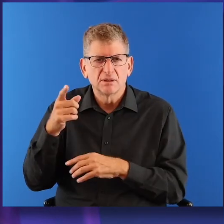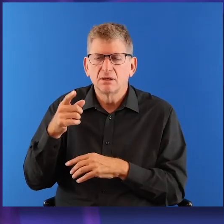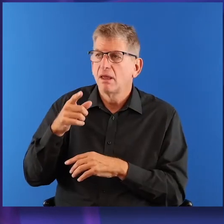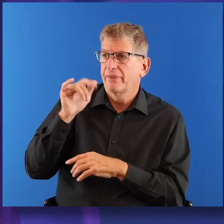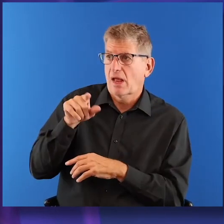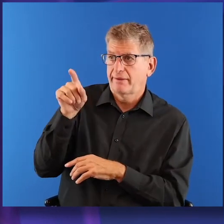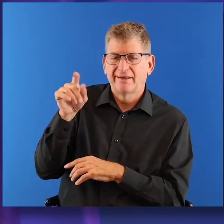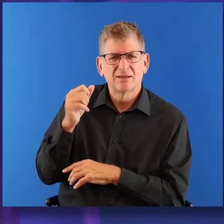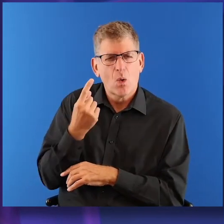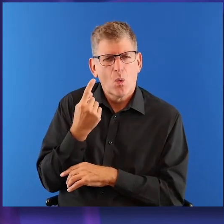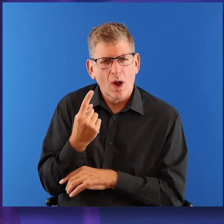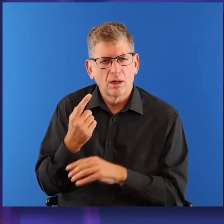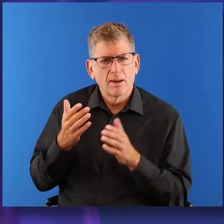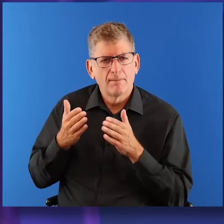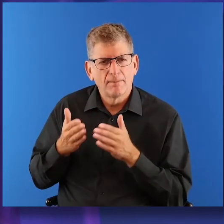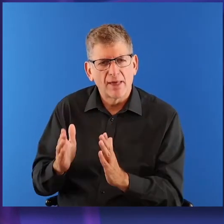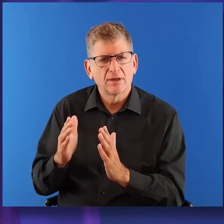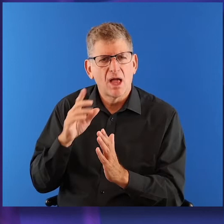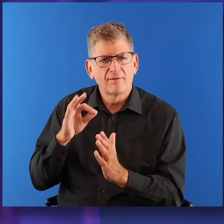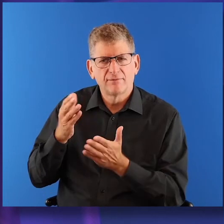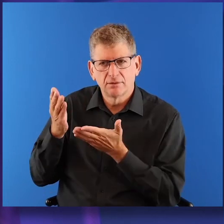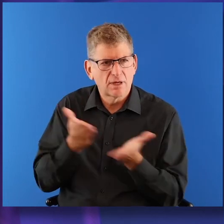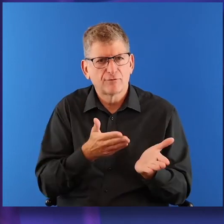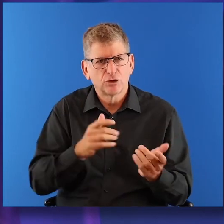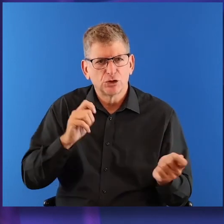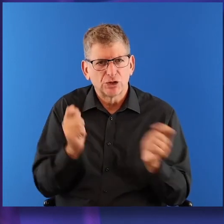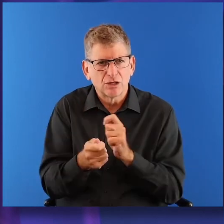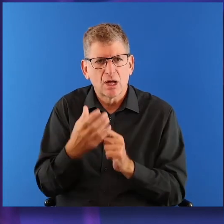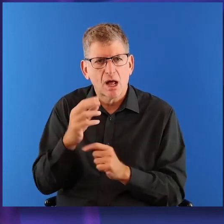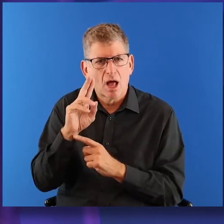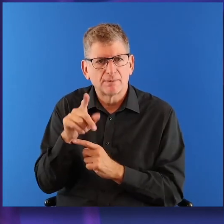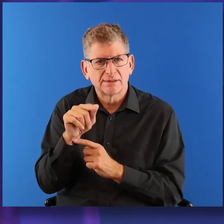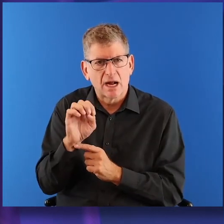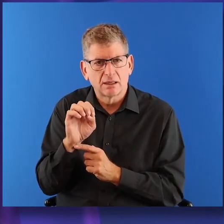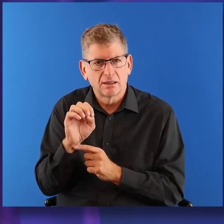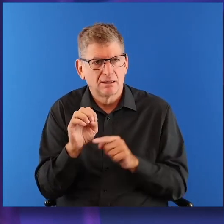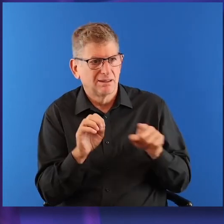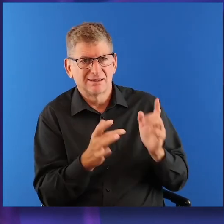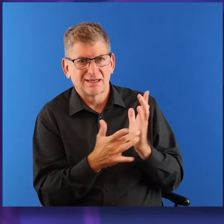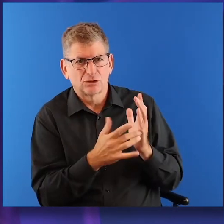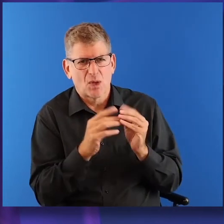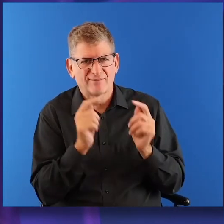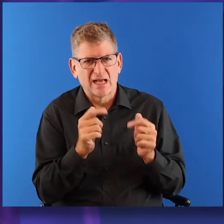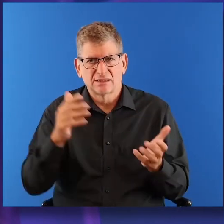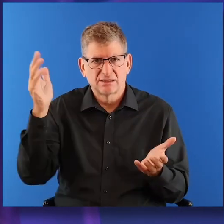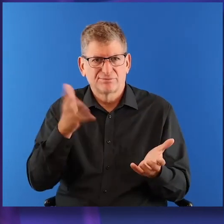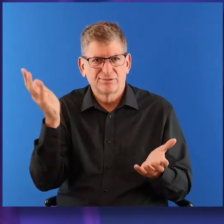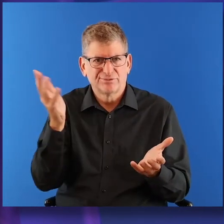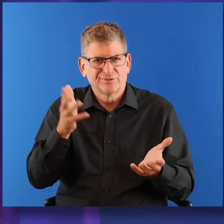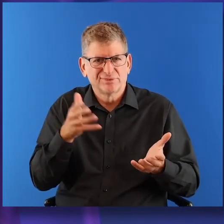is a method of delivering changes and updates to that technology more rapidly.